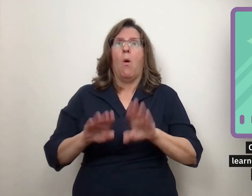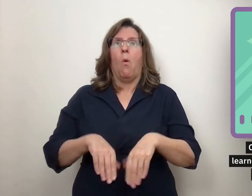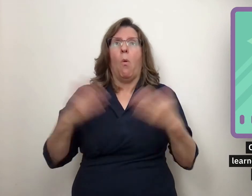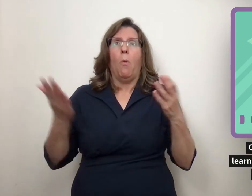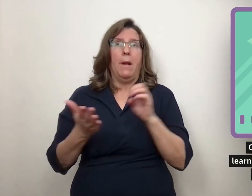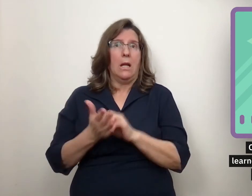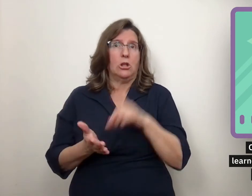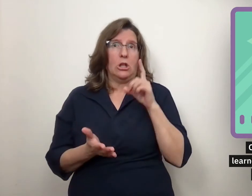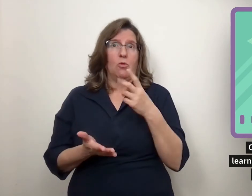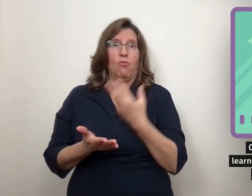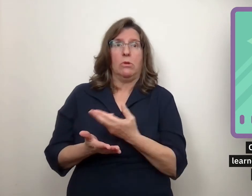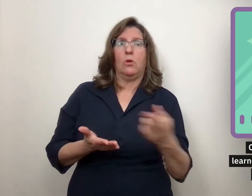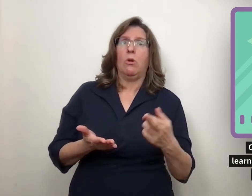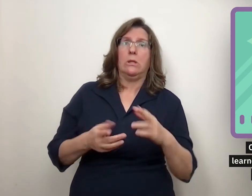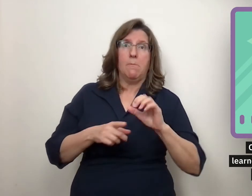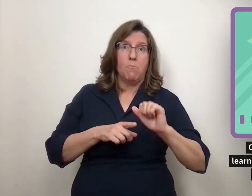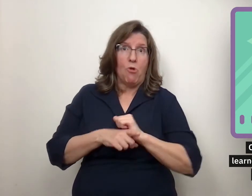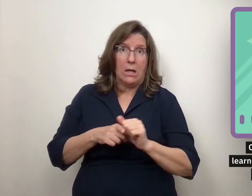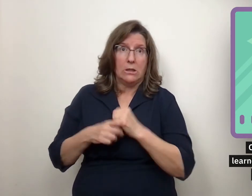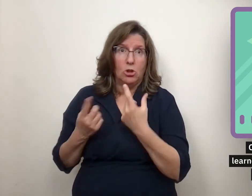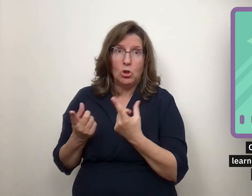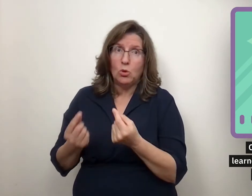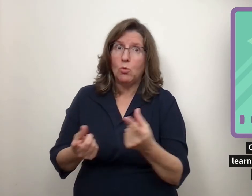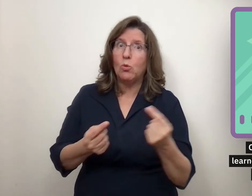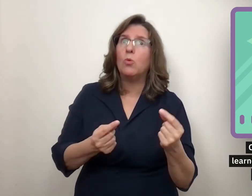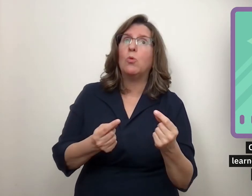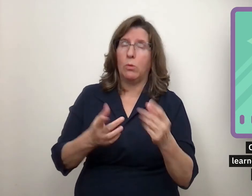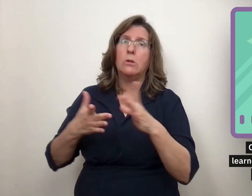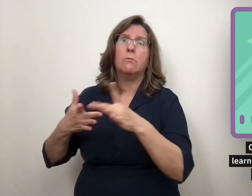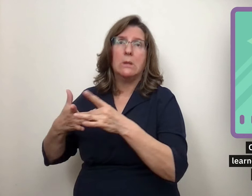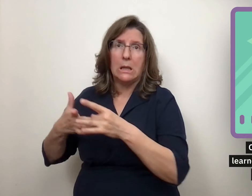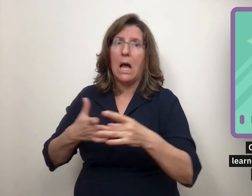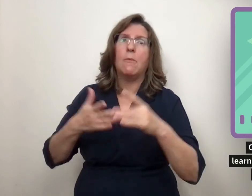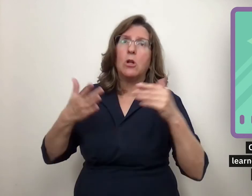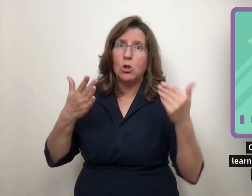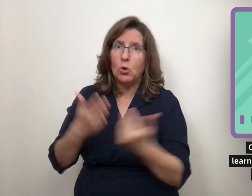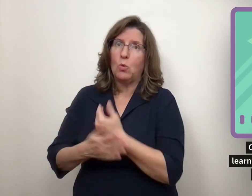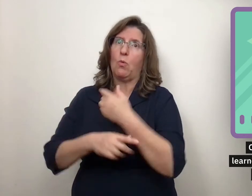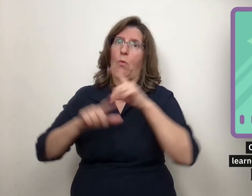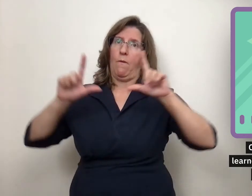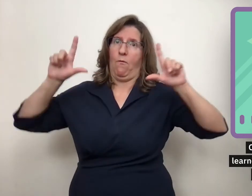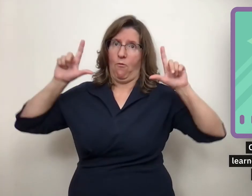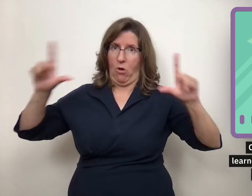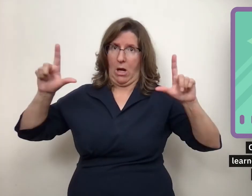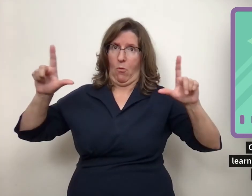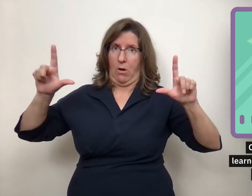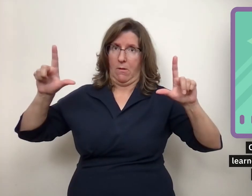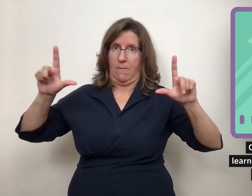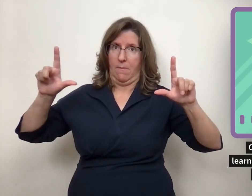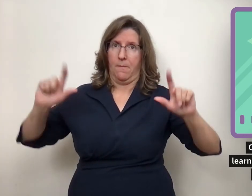I wish to introduce a new framework for open education resources and open education practices.